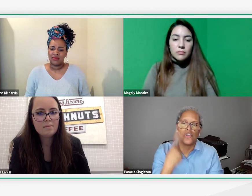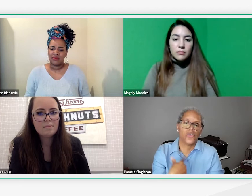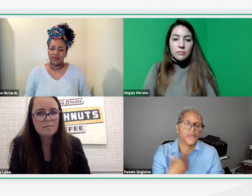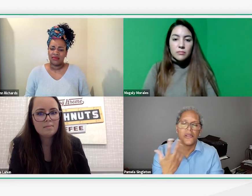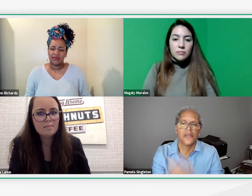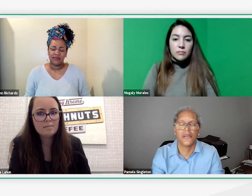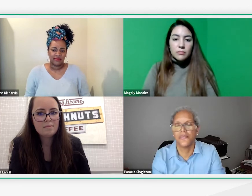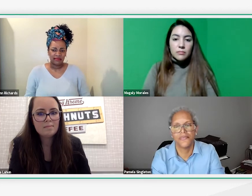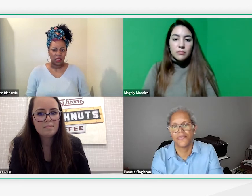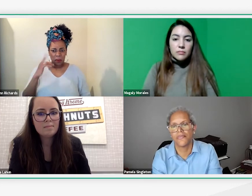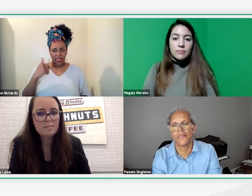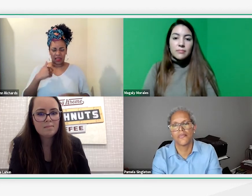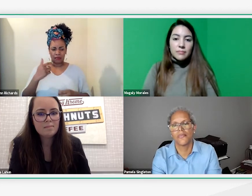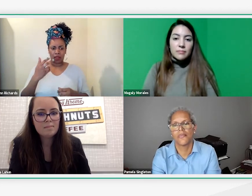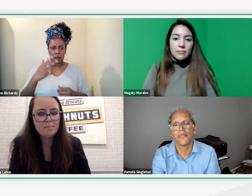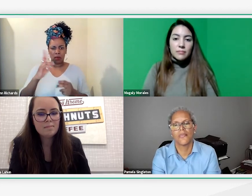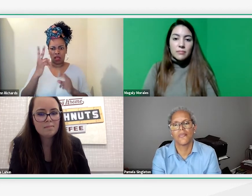bothersome to me. >>ROXANN RICHARDS: